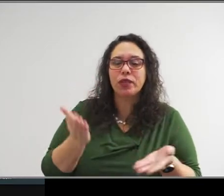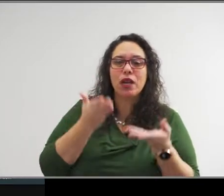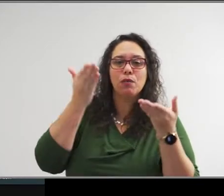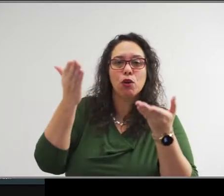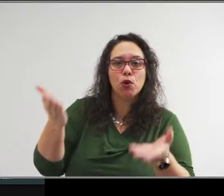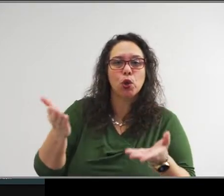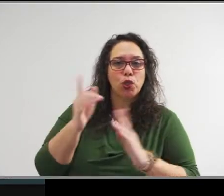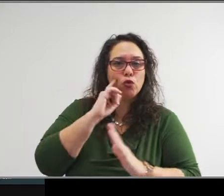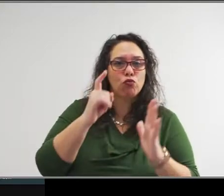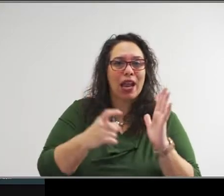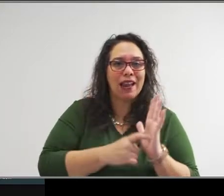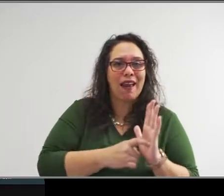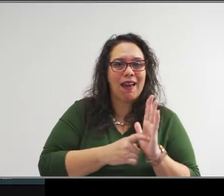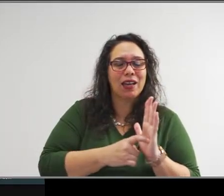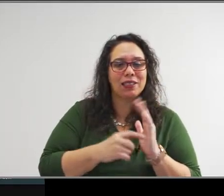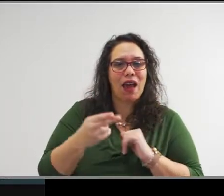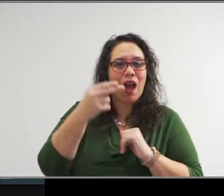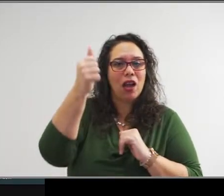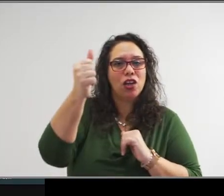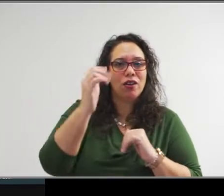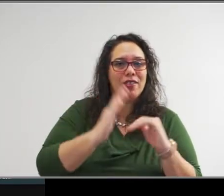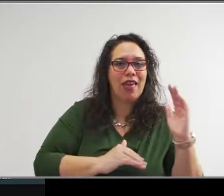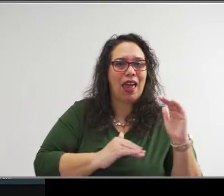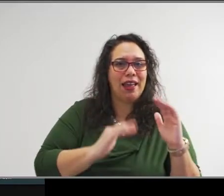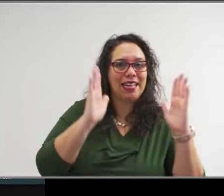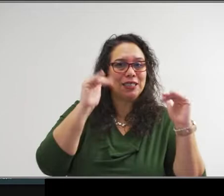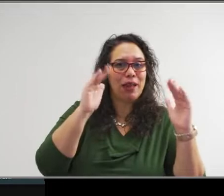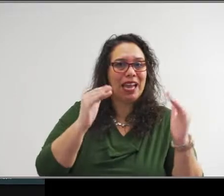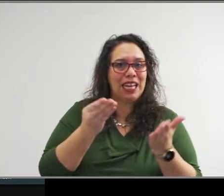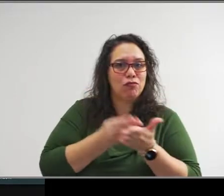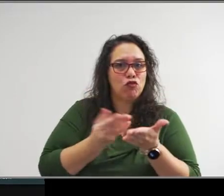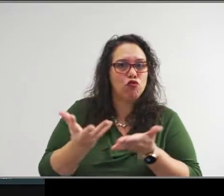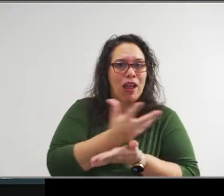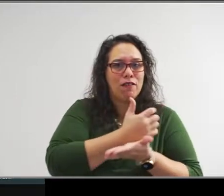recognizes higher than expected revenues last year